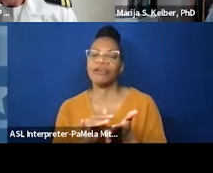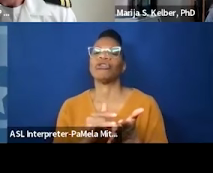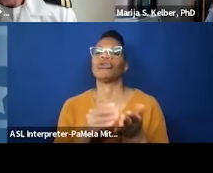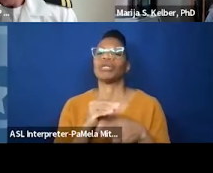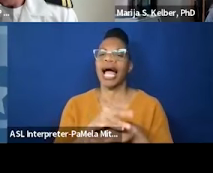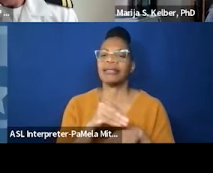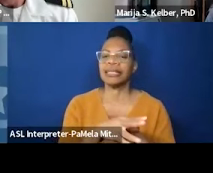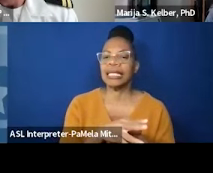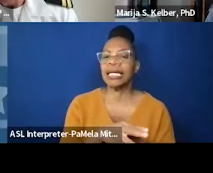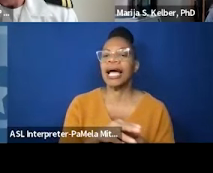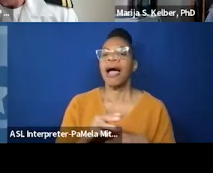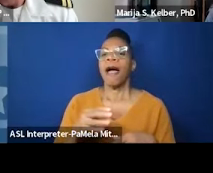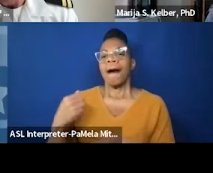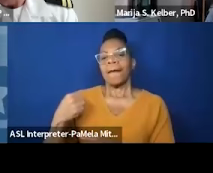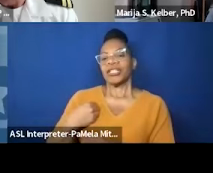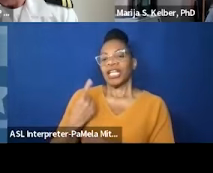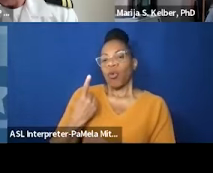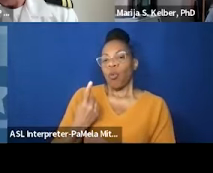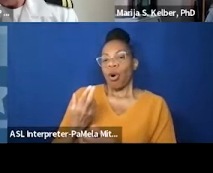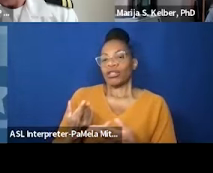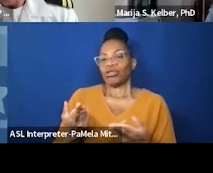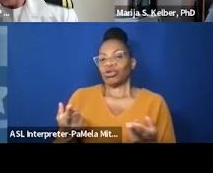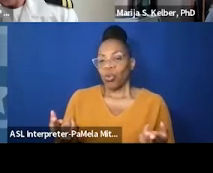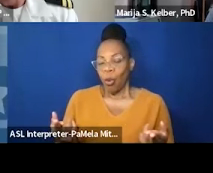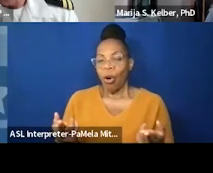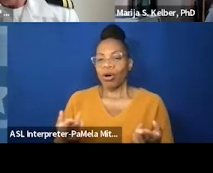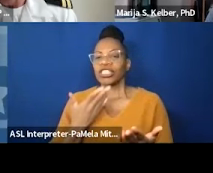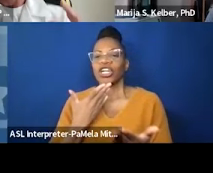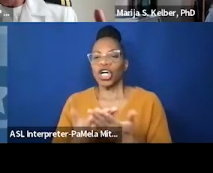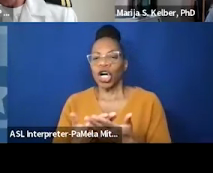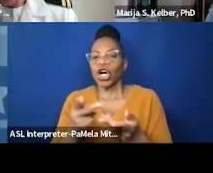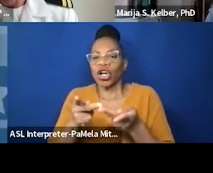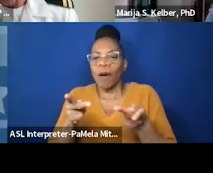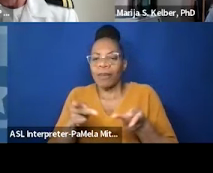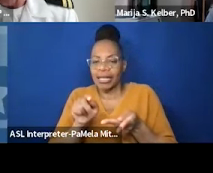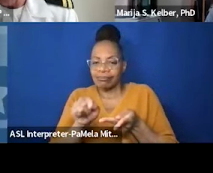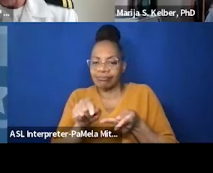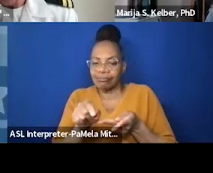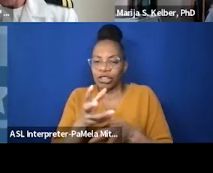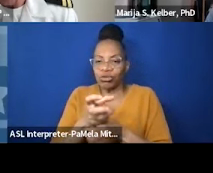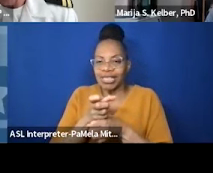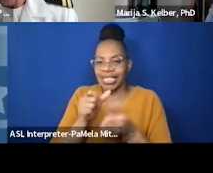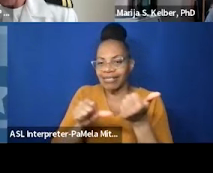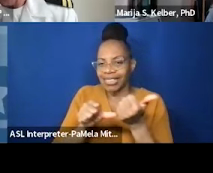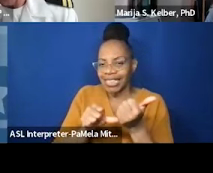Military OneSource is a great place to go to in order to get assistance in navigating the system of the DOD